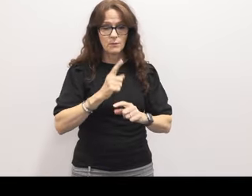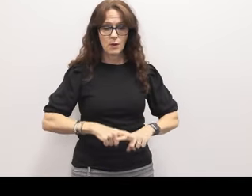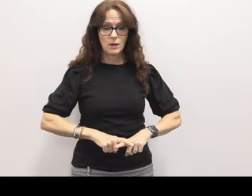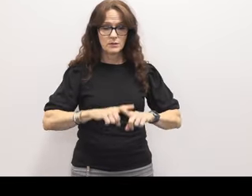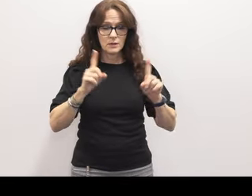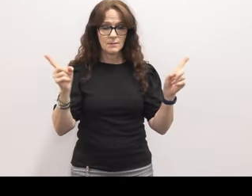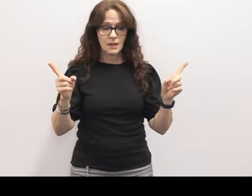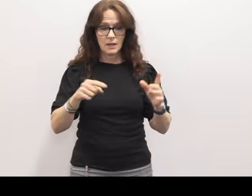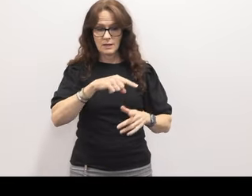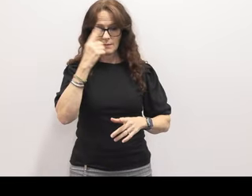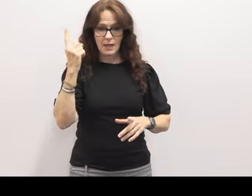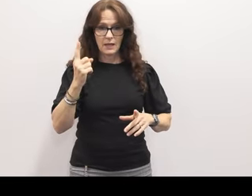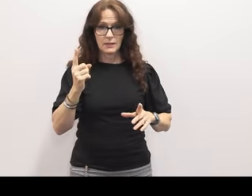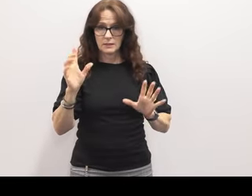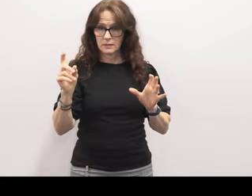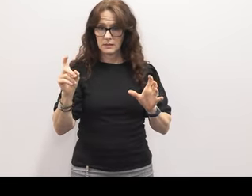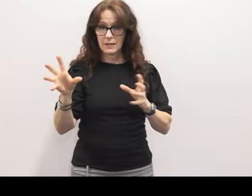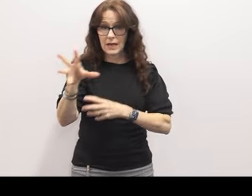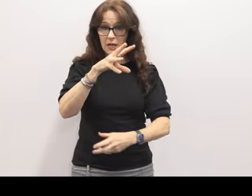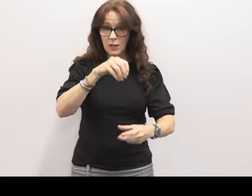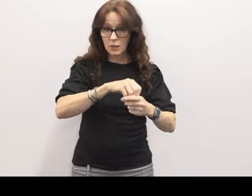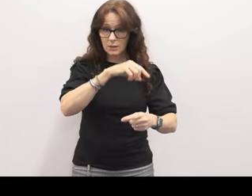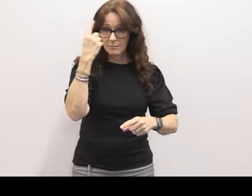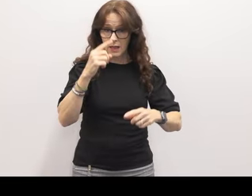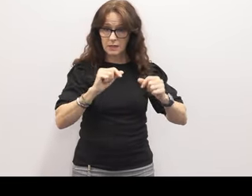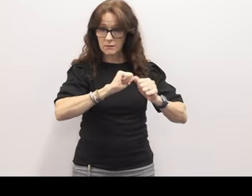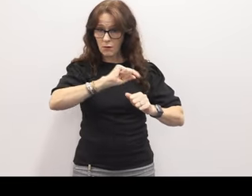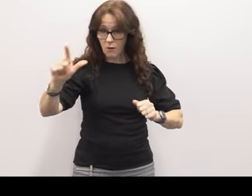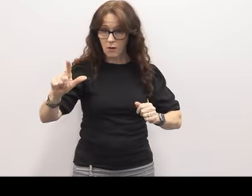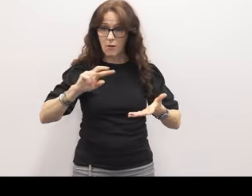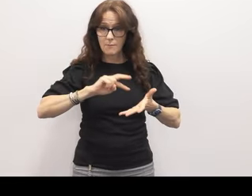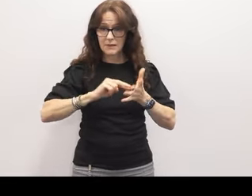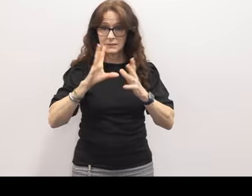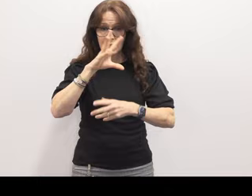[Veronica Madrigal] All students. [Juan Benitez] Including Black students? [Veronica Madrigal] Including Black students. [Juan Benitez] Okay, thank you.